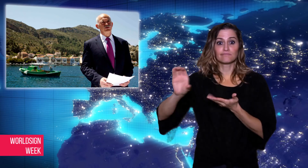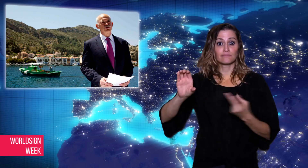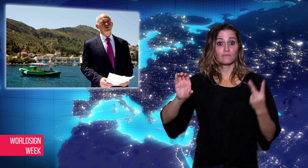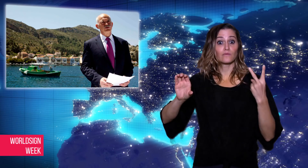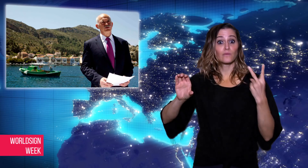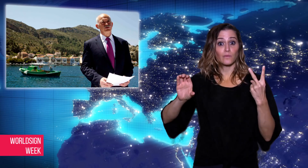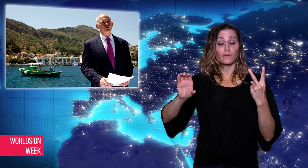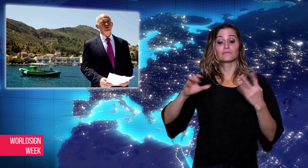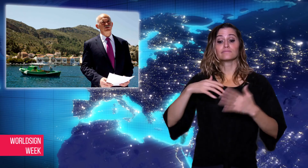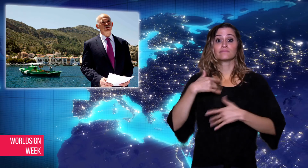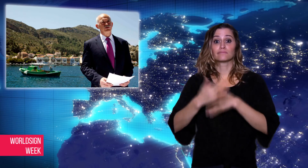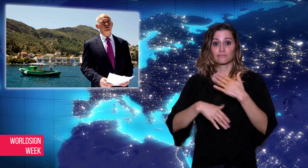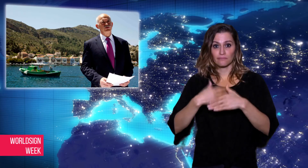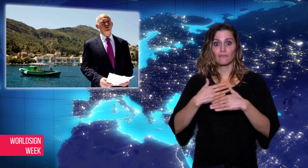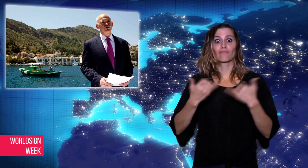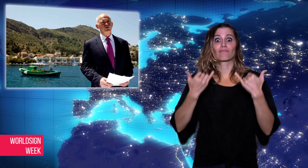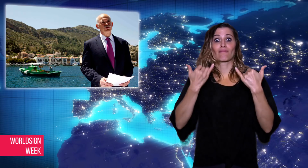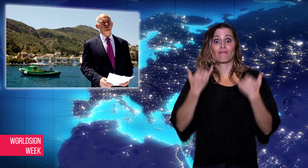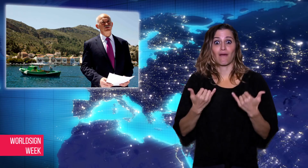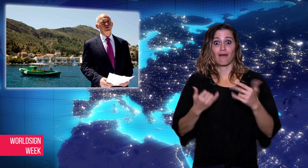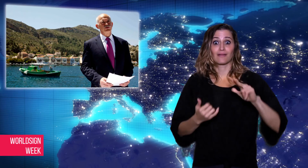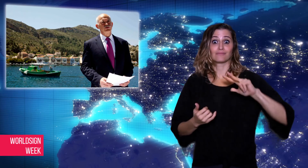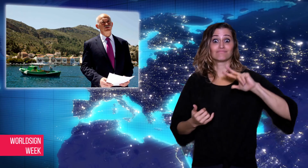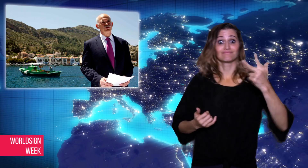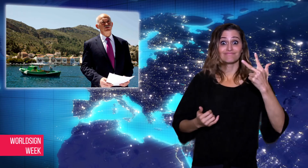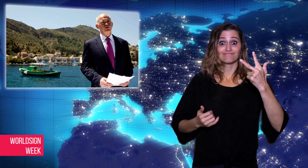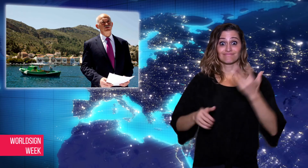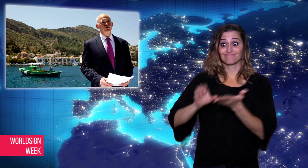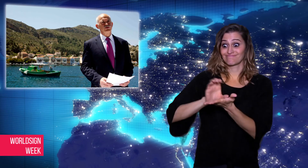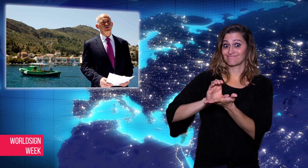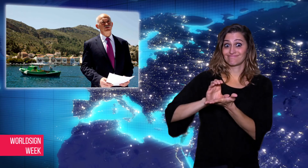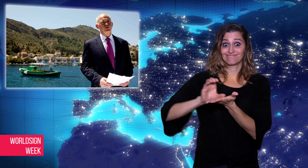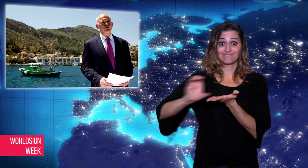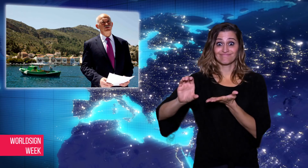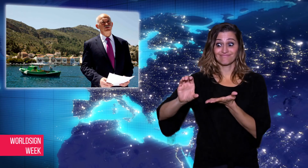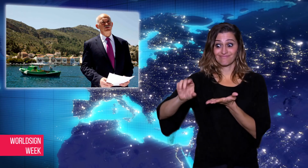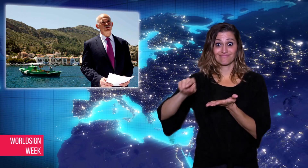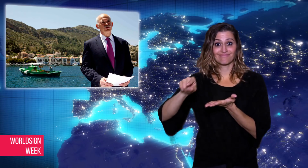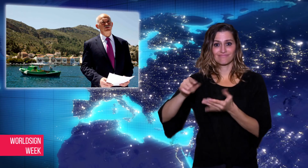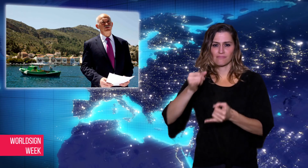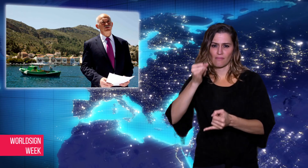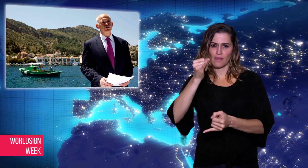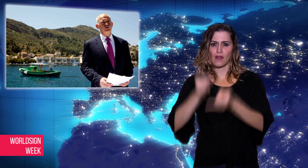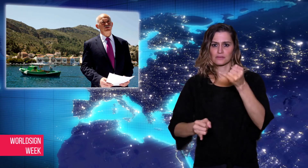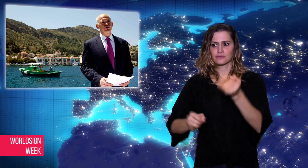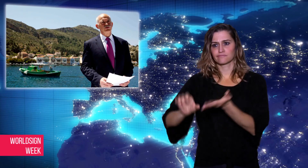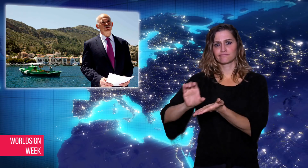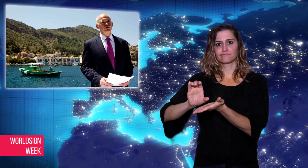third and last financial “bailout”